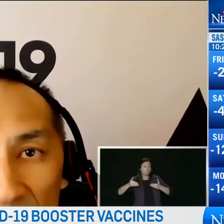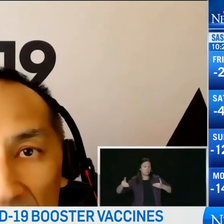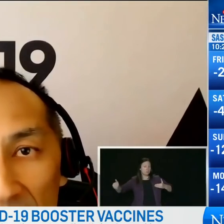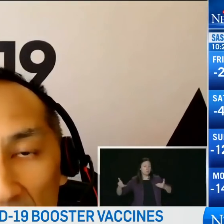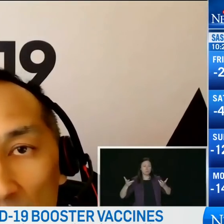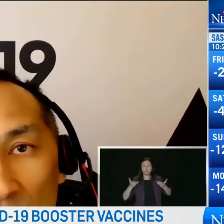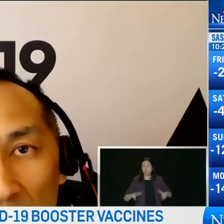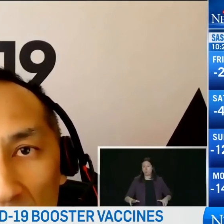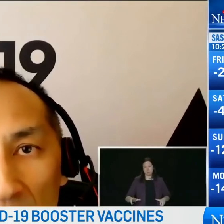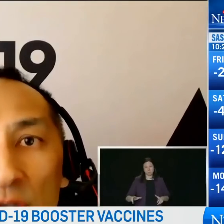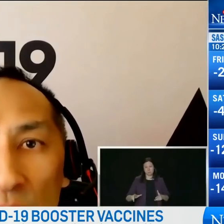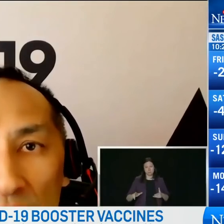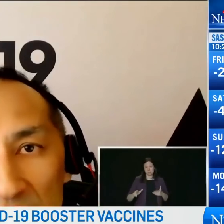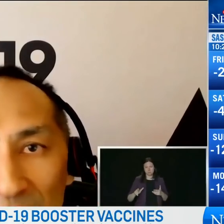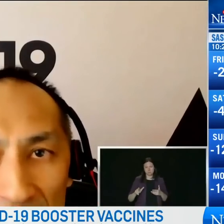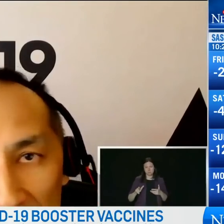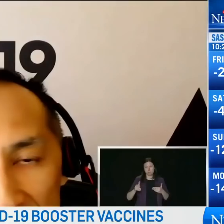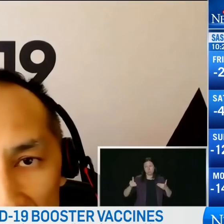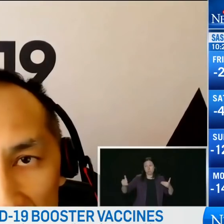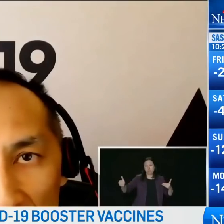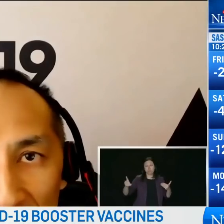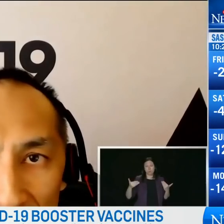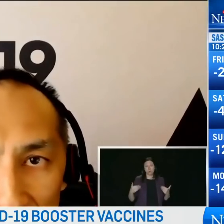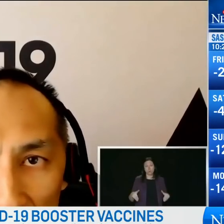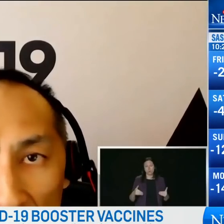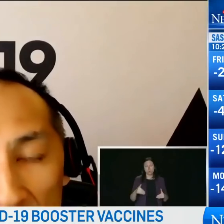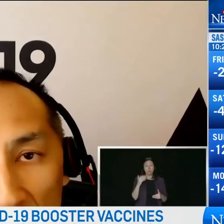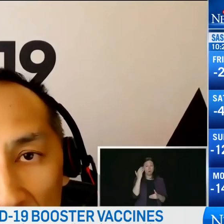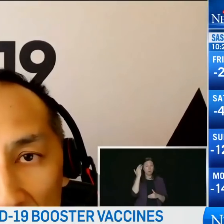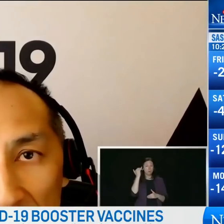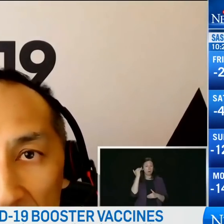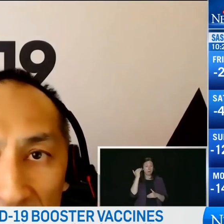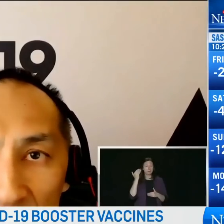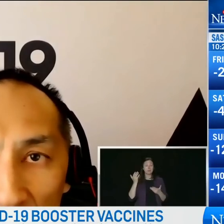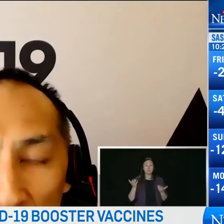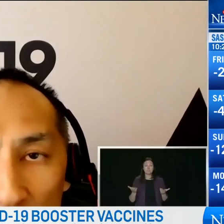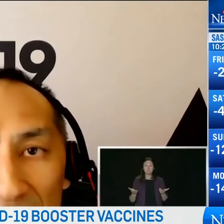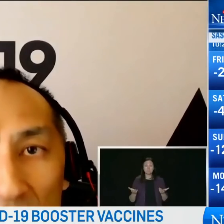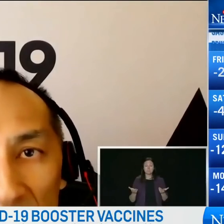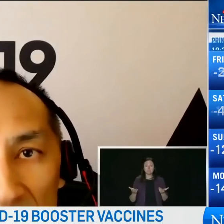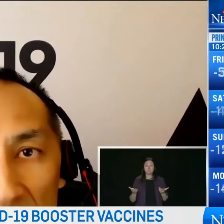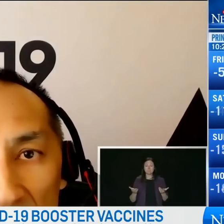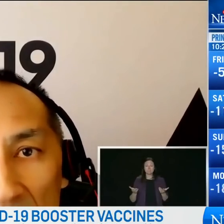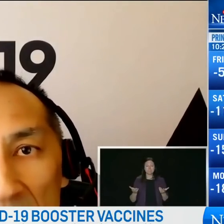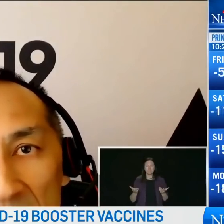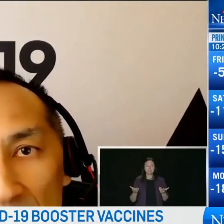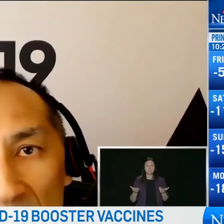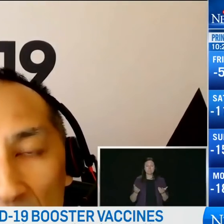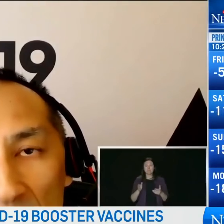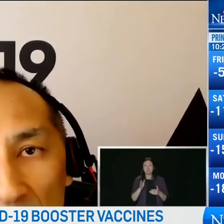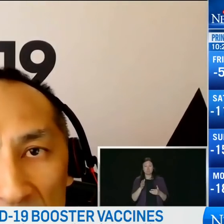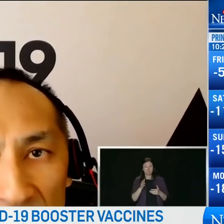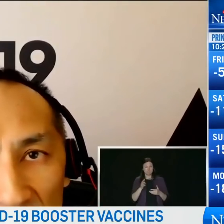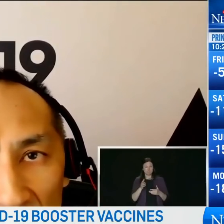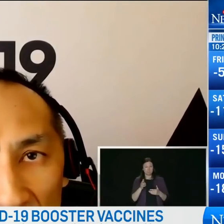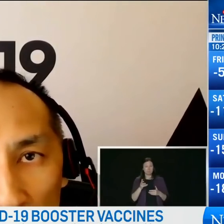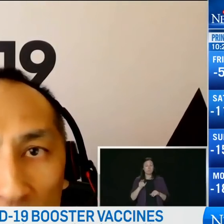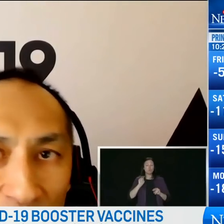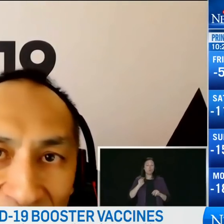BOOSTER SHOTS.